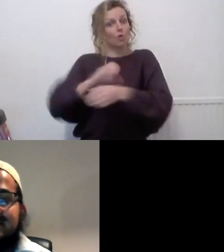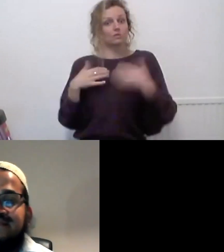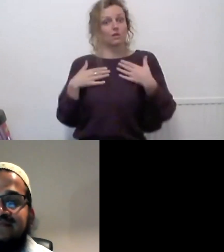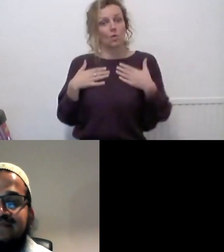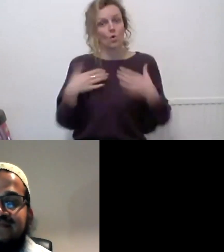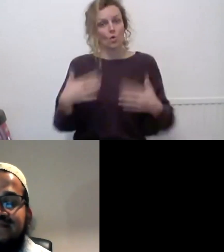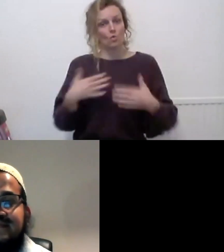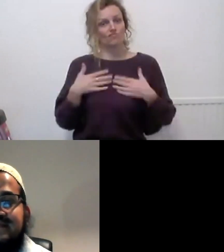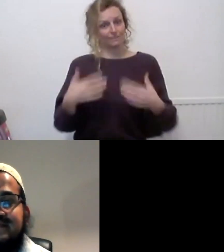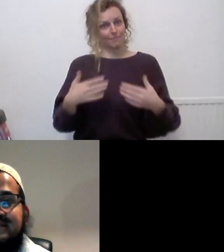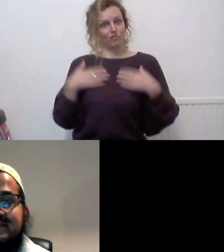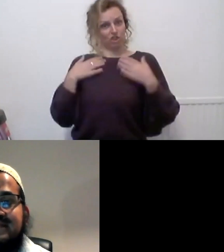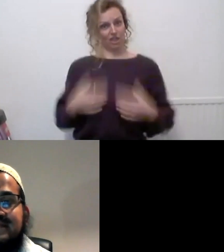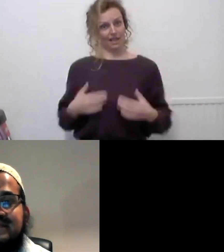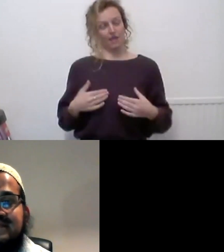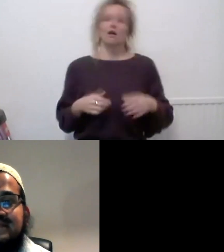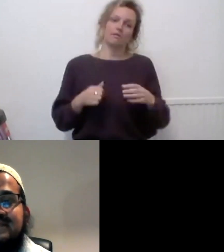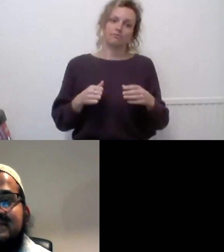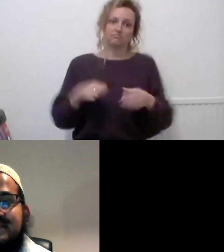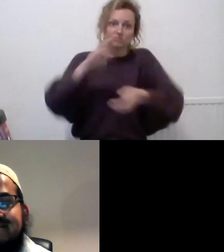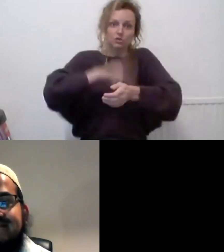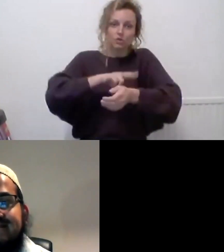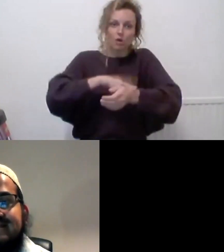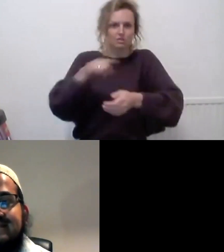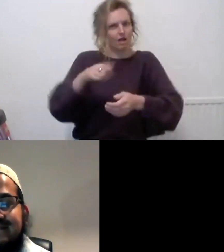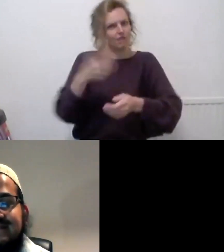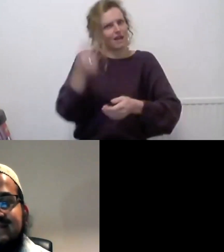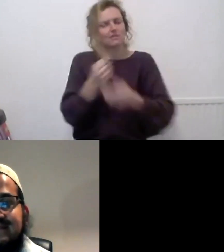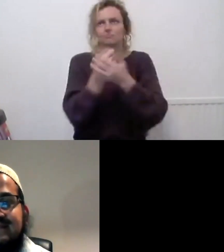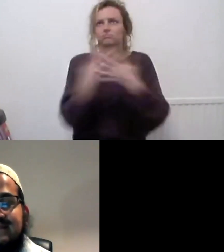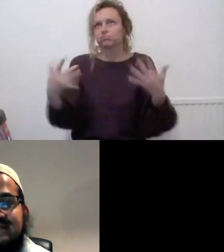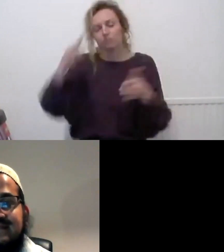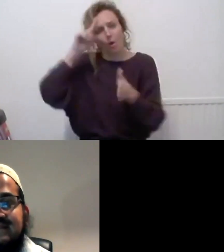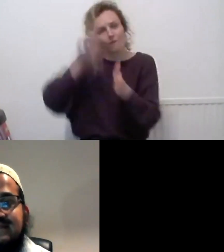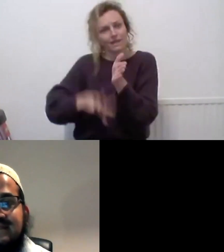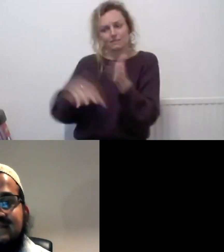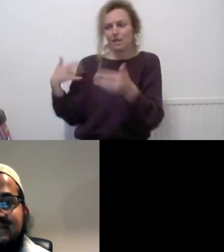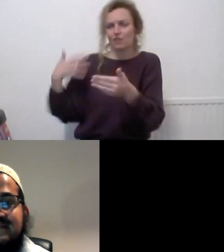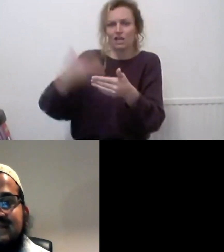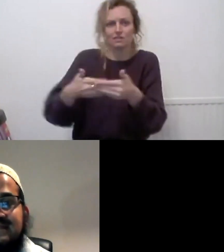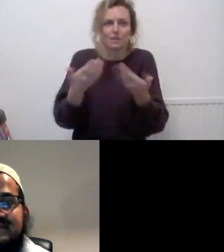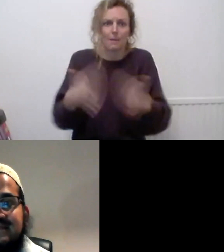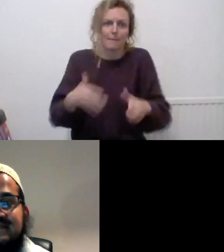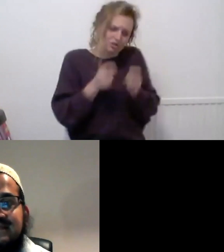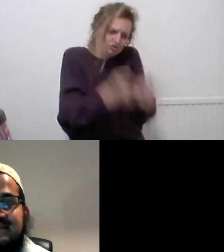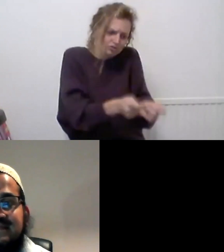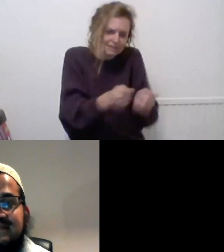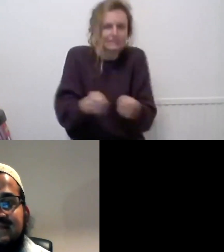and has lots of first hand experience of treating really ill patients. And I'm sure that Dr. Adam